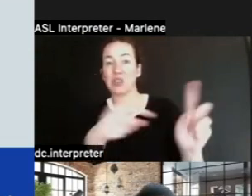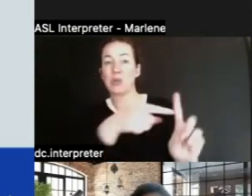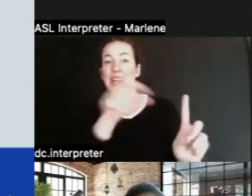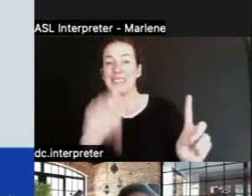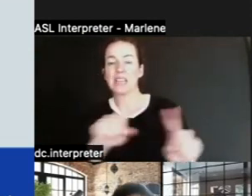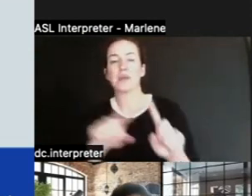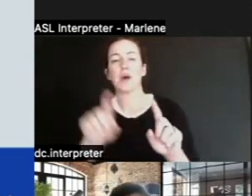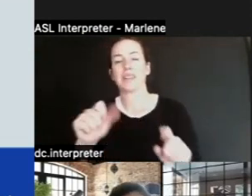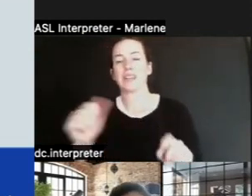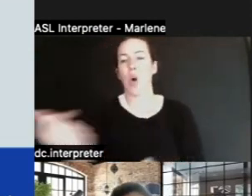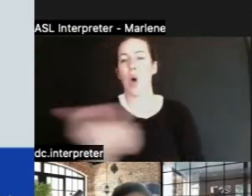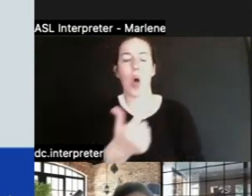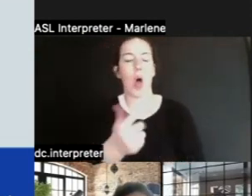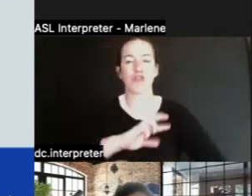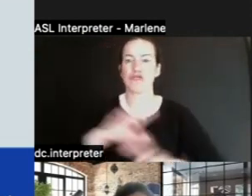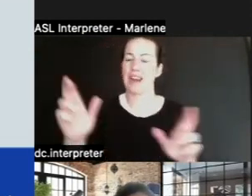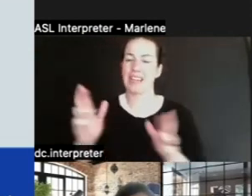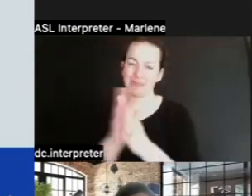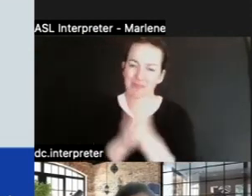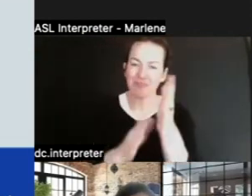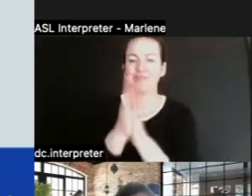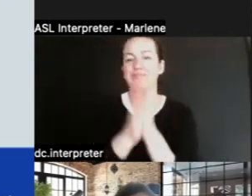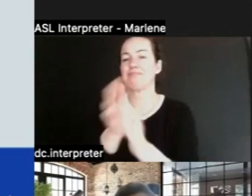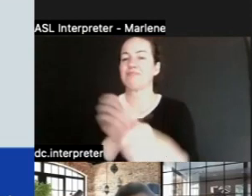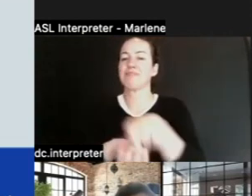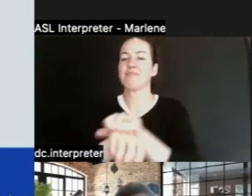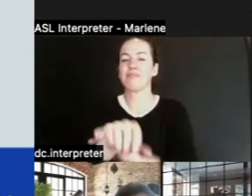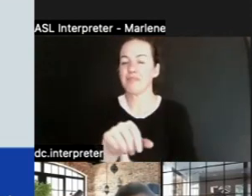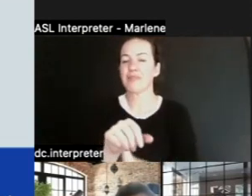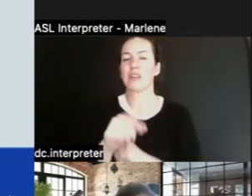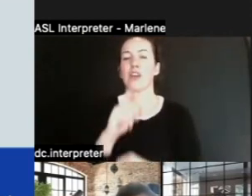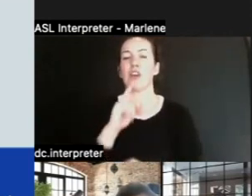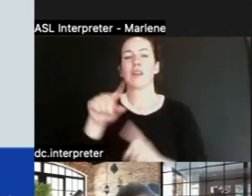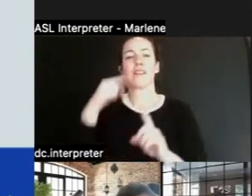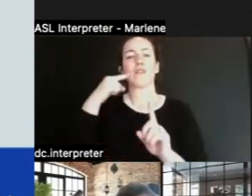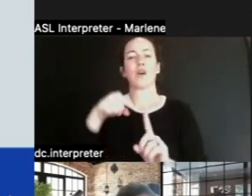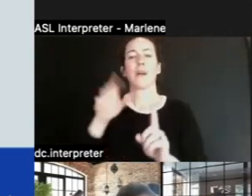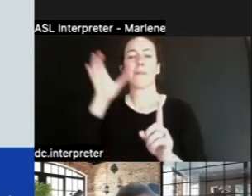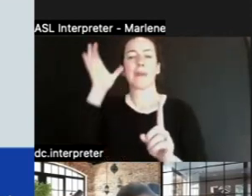board all hands on deck, as it said, when it comes to the parent Institute for quality education,